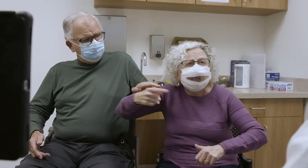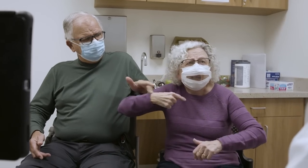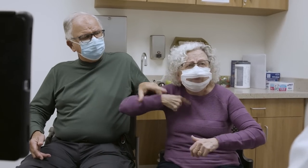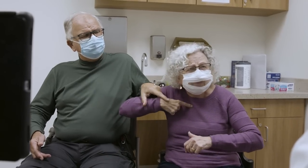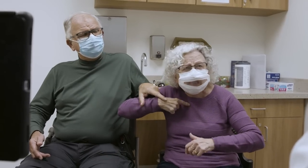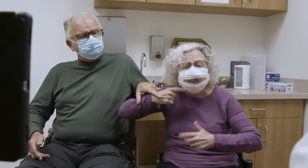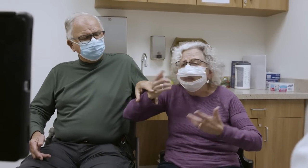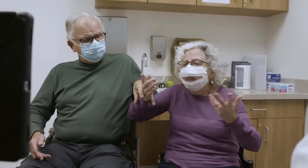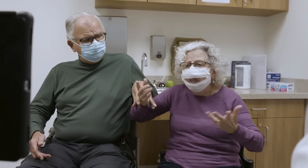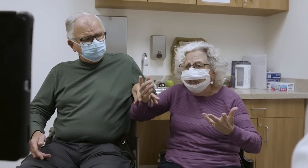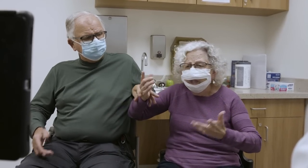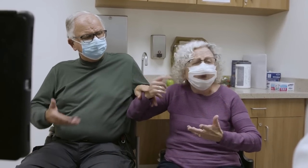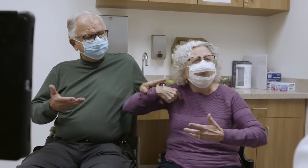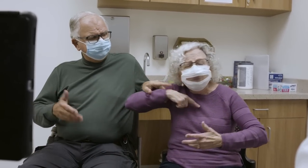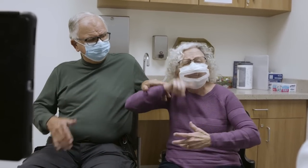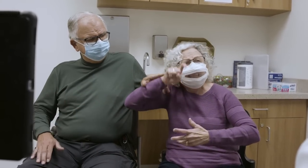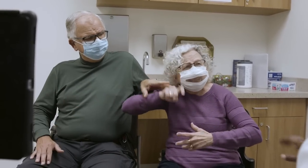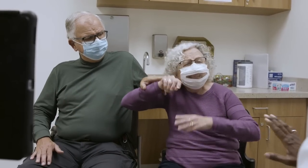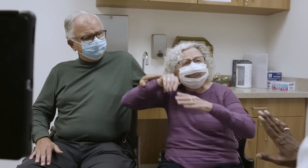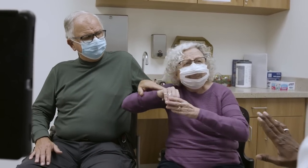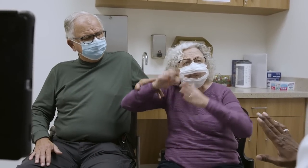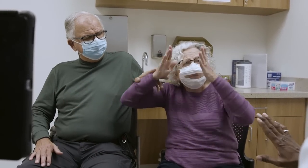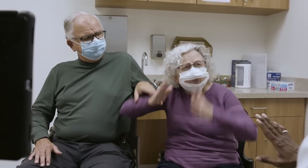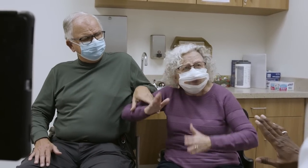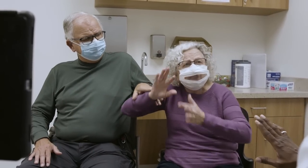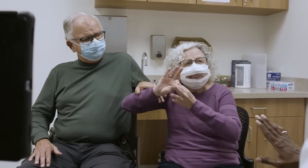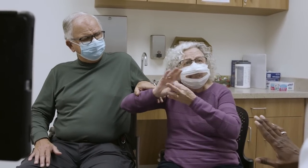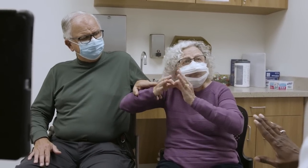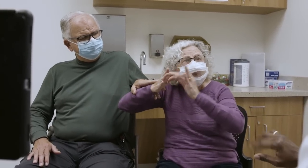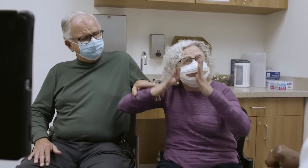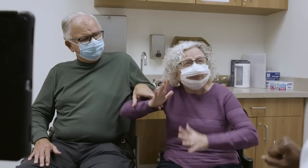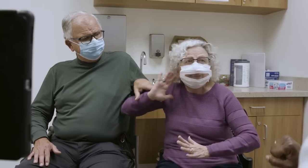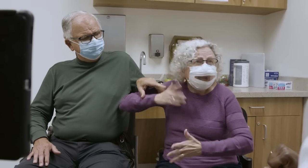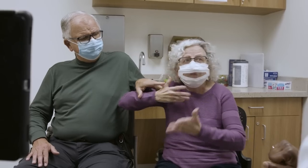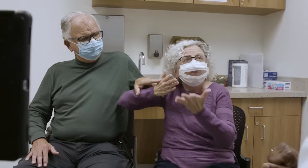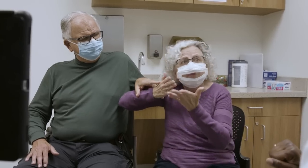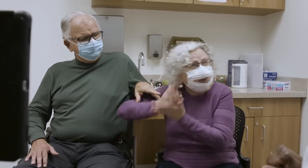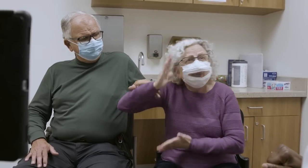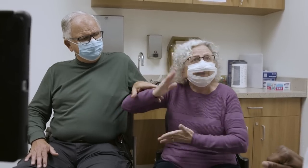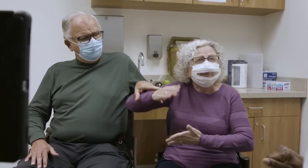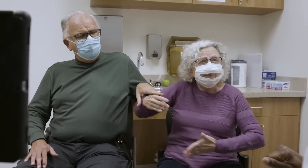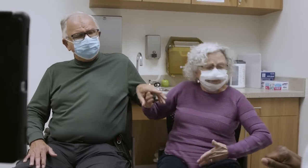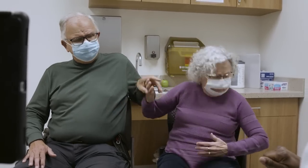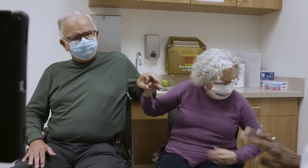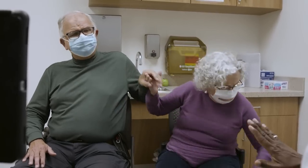And I can’t understand what you’re trying to tell me. We need in-person interpreters. That’s our legal right!